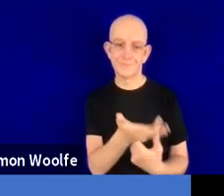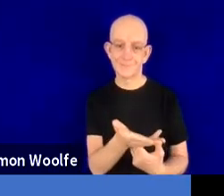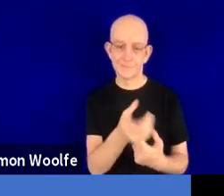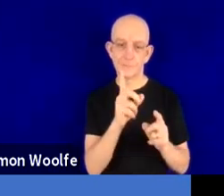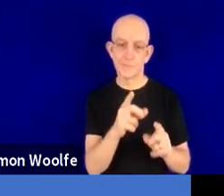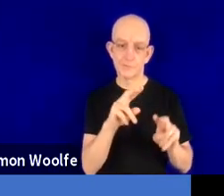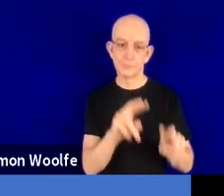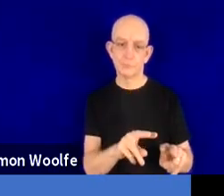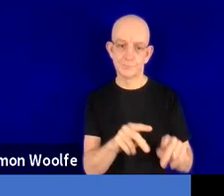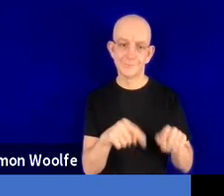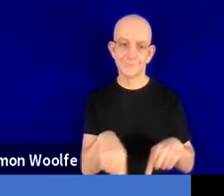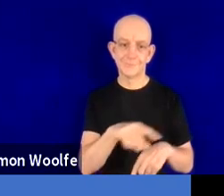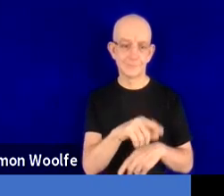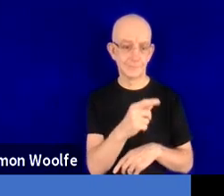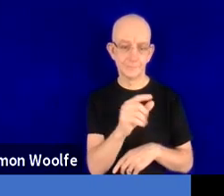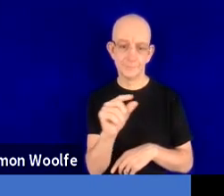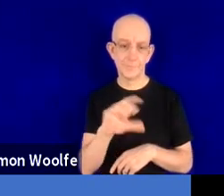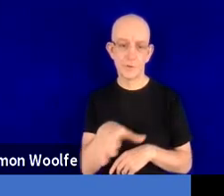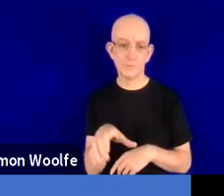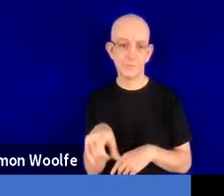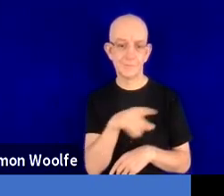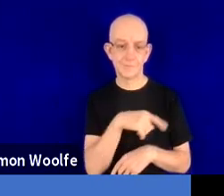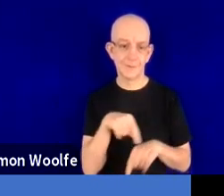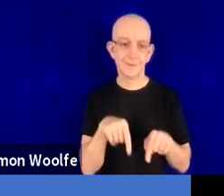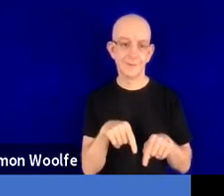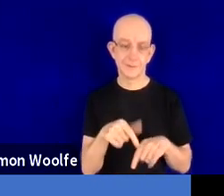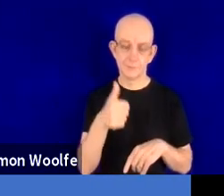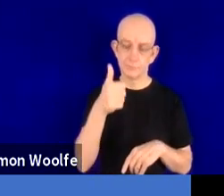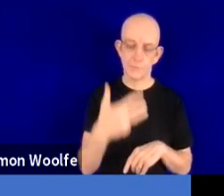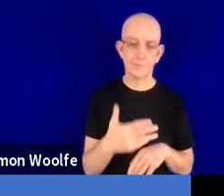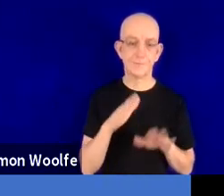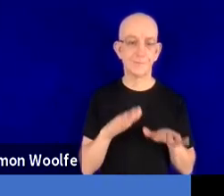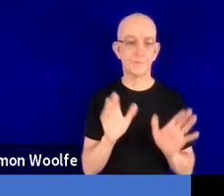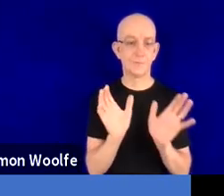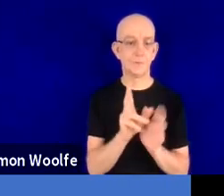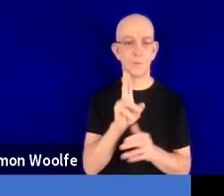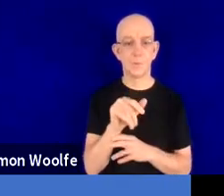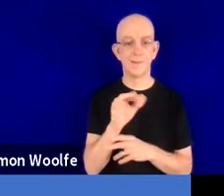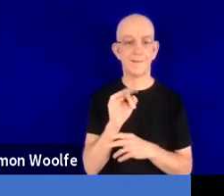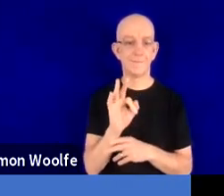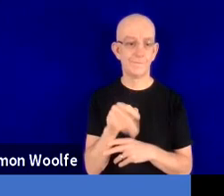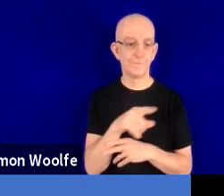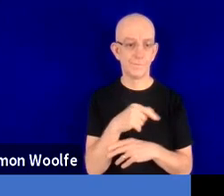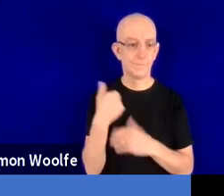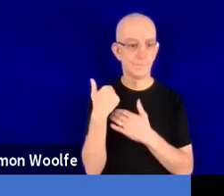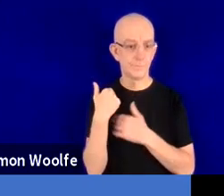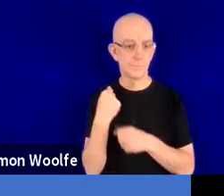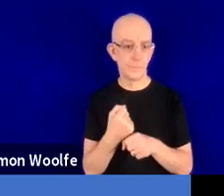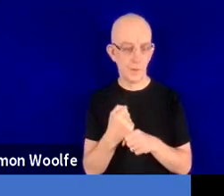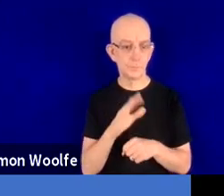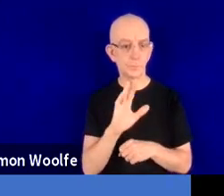So what we've seen is different countries are at different starting points. Some of them have already disability allowance